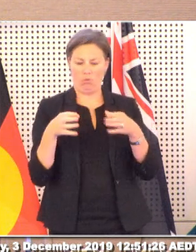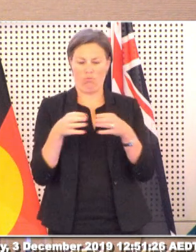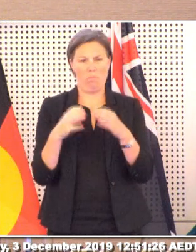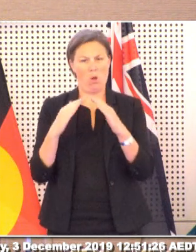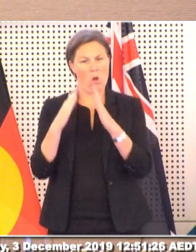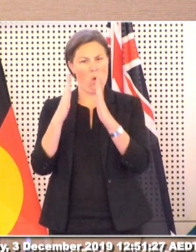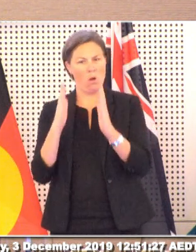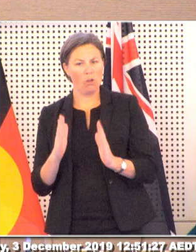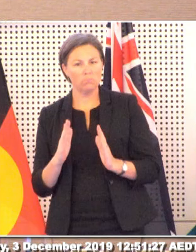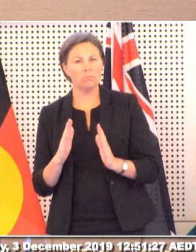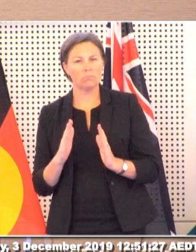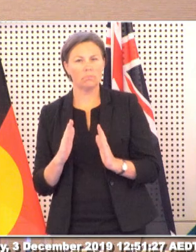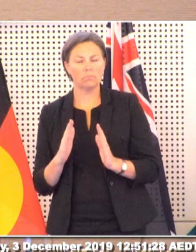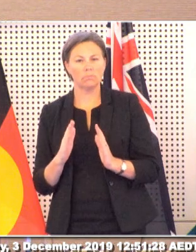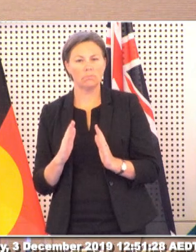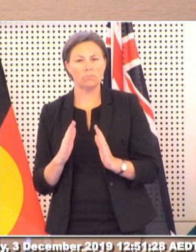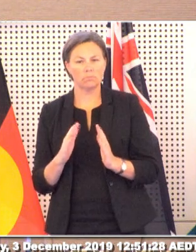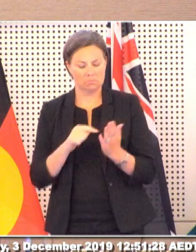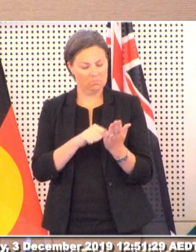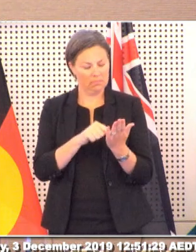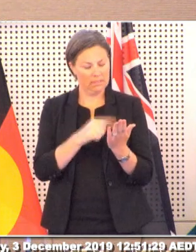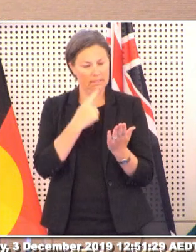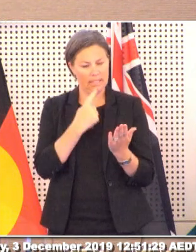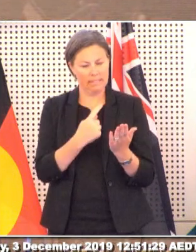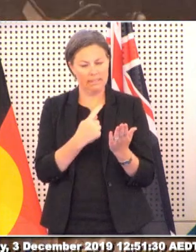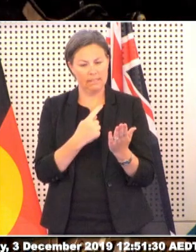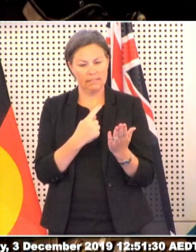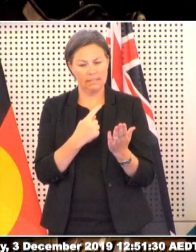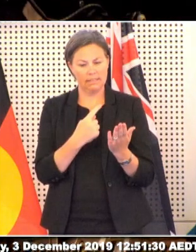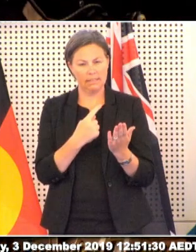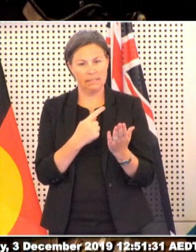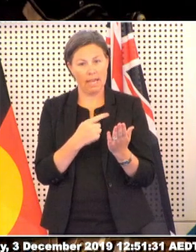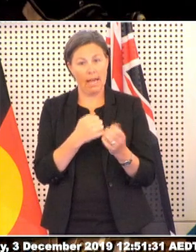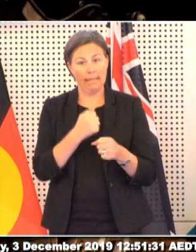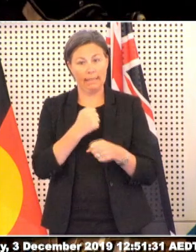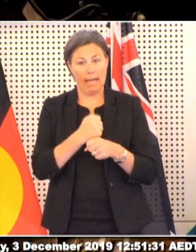And you say you are advised that guardians also consider a range of issues.